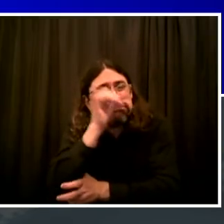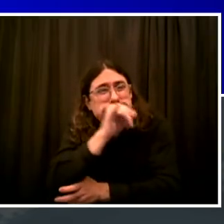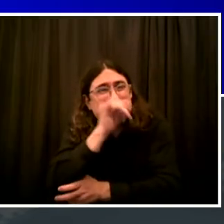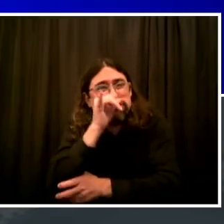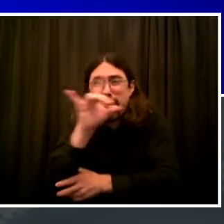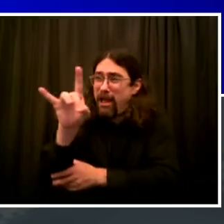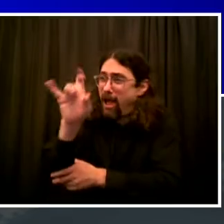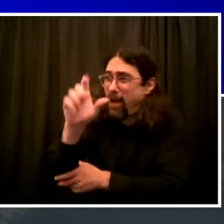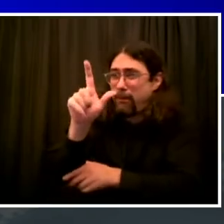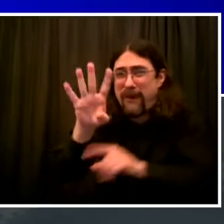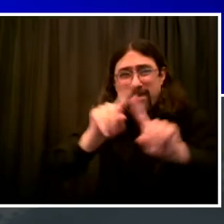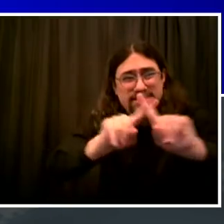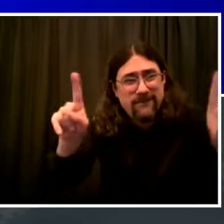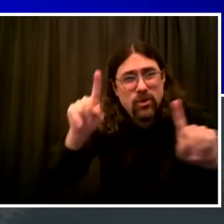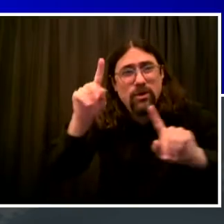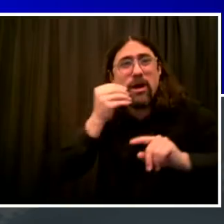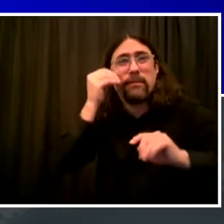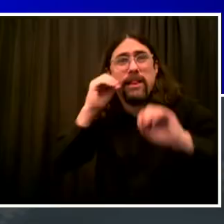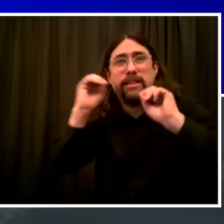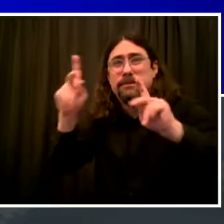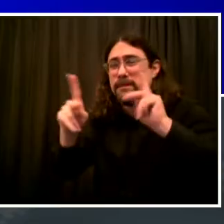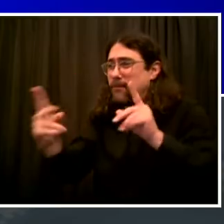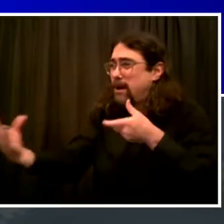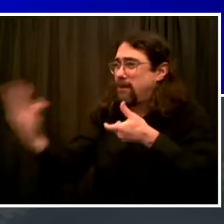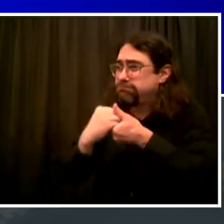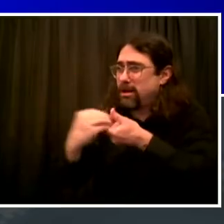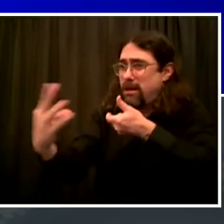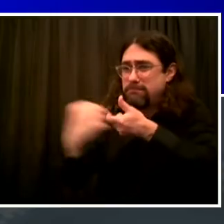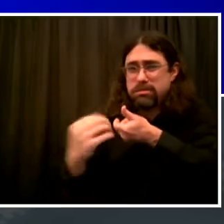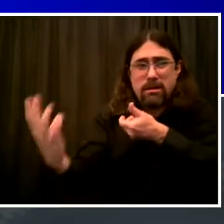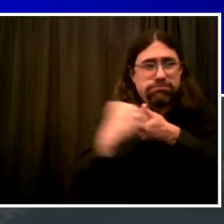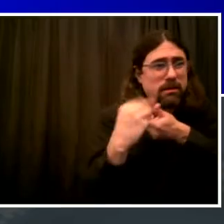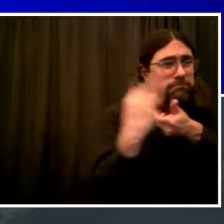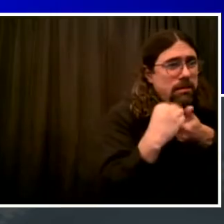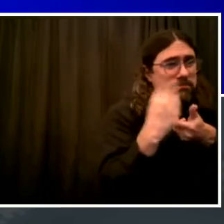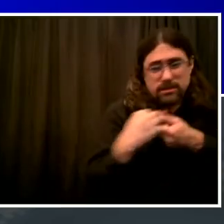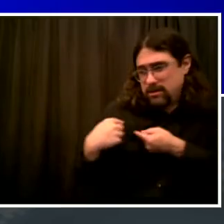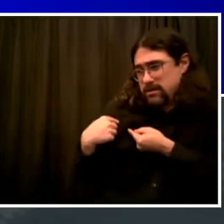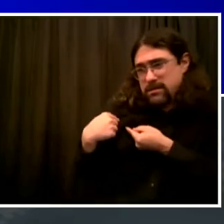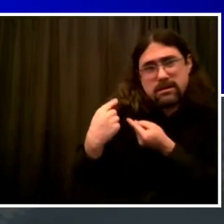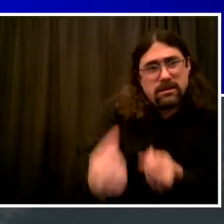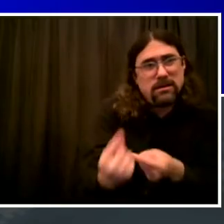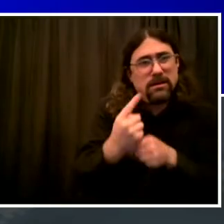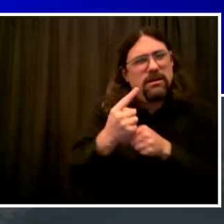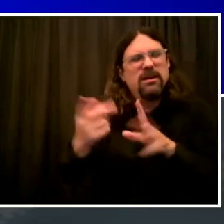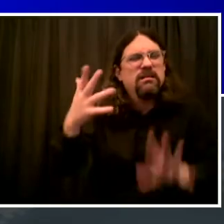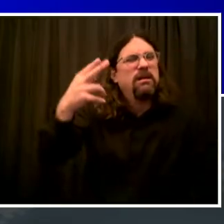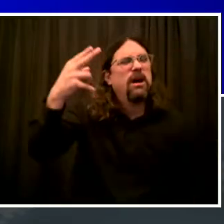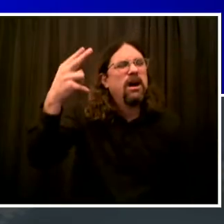ACCEPTED IN HEALTH IN ONE FORM OR ANOTHER.